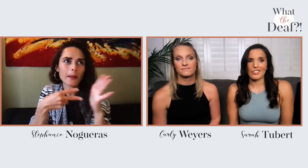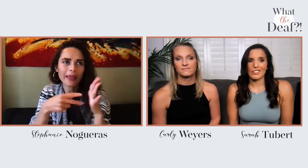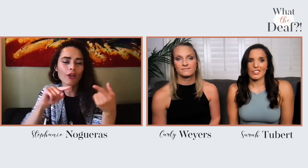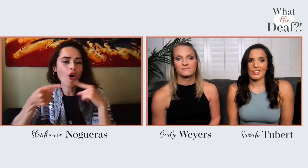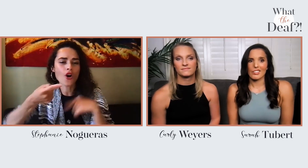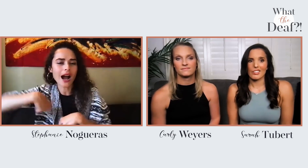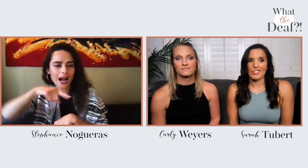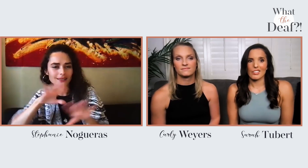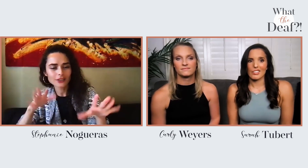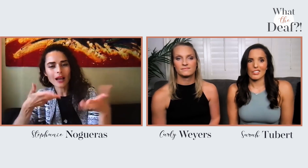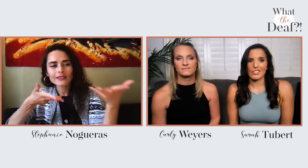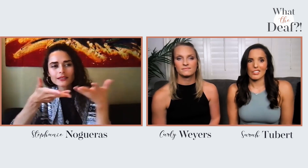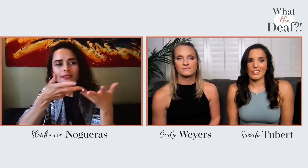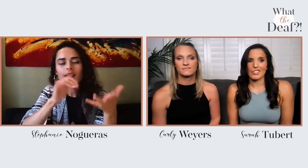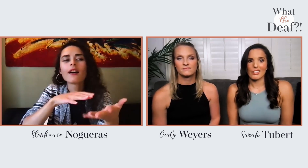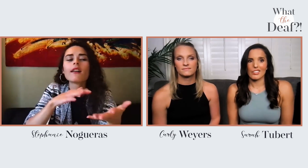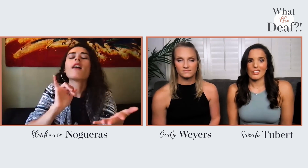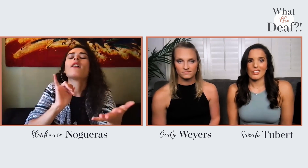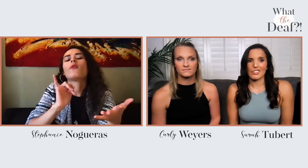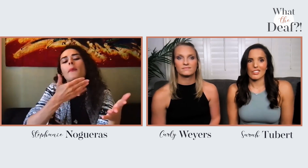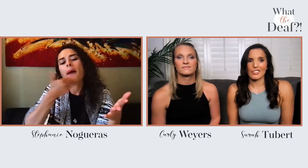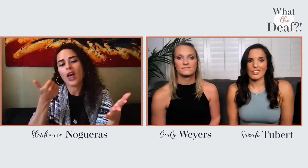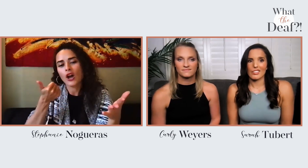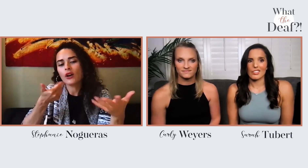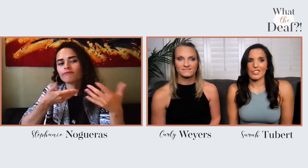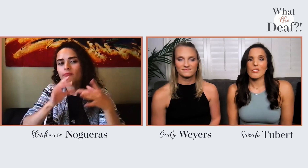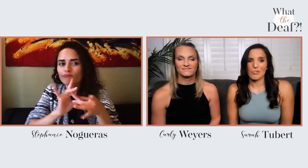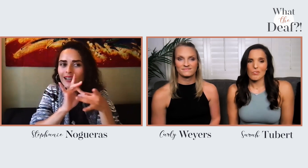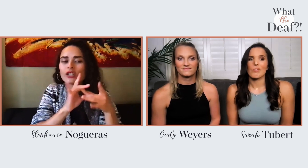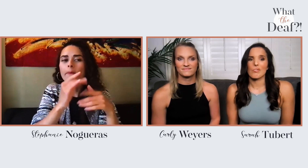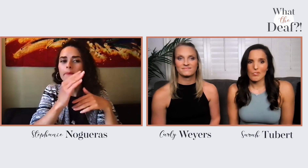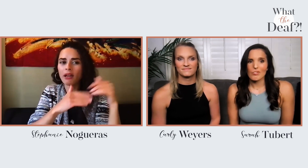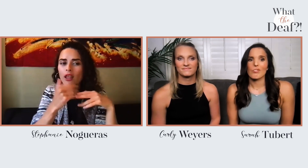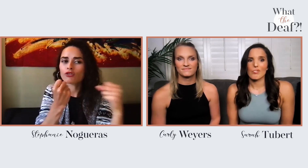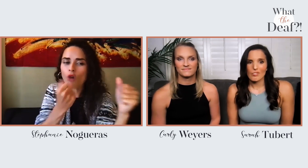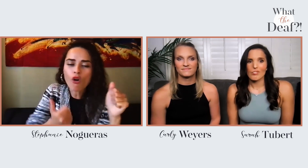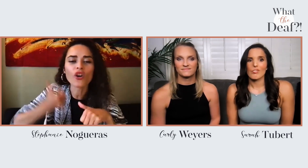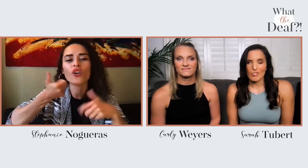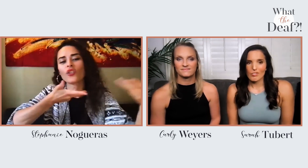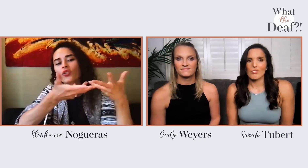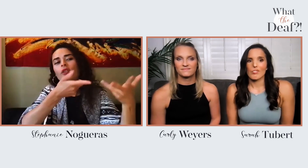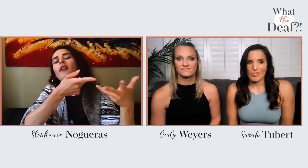typically, people don't mean to hurt us, and that's helped me build these better, stronger relationships,